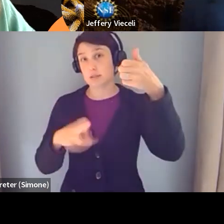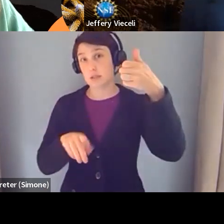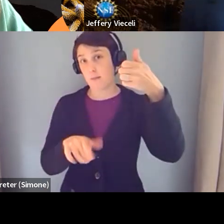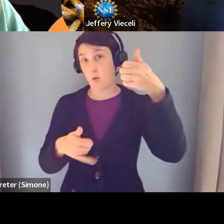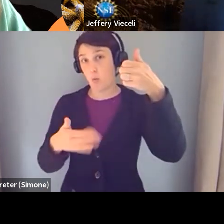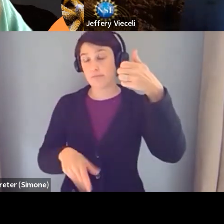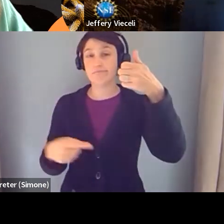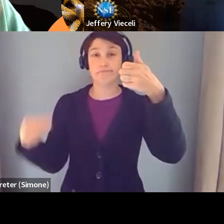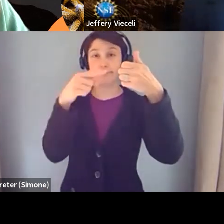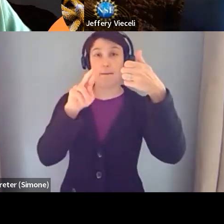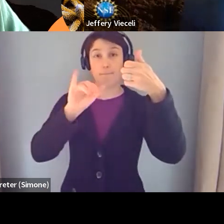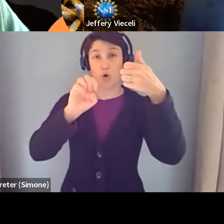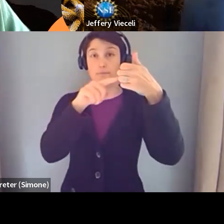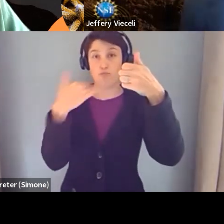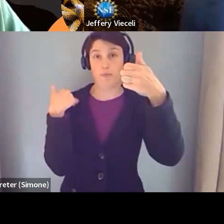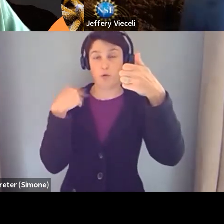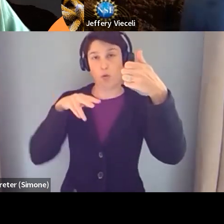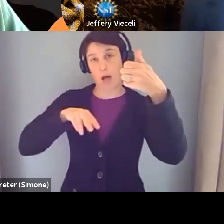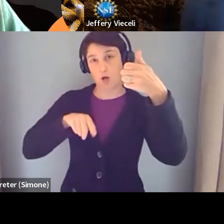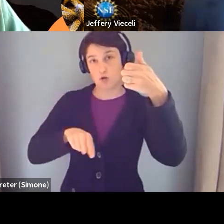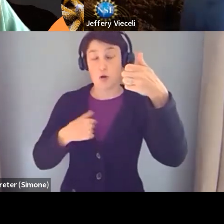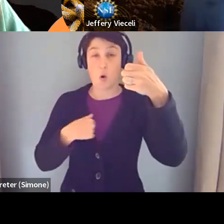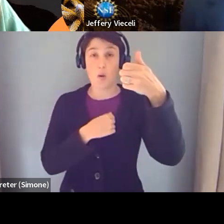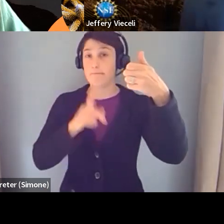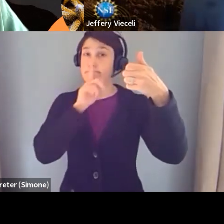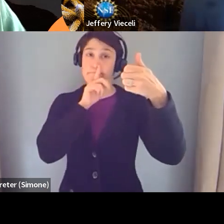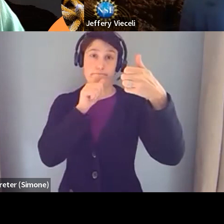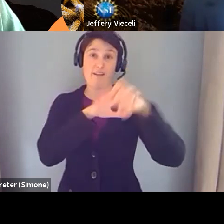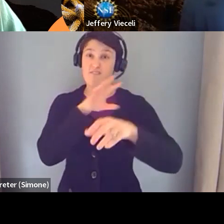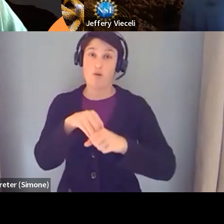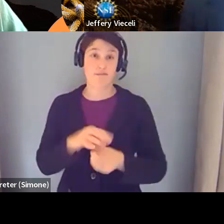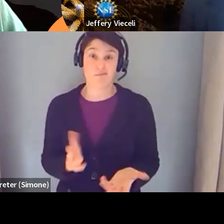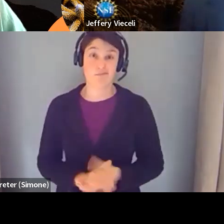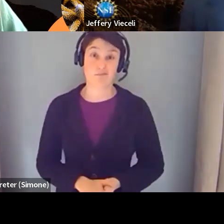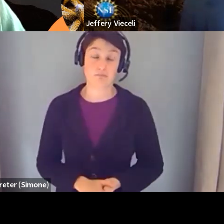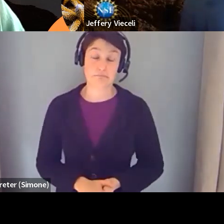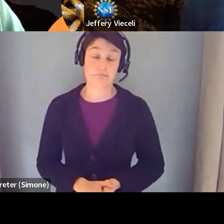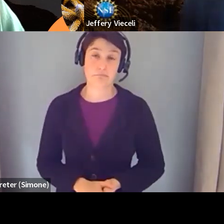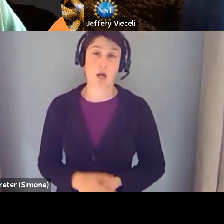to monitor those, and so we usually do not get involved at that level; unless it changes scope